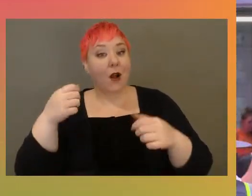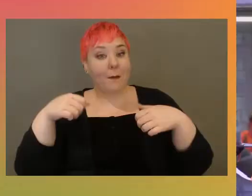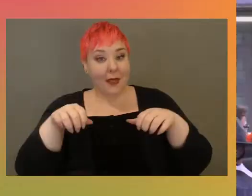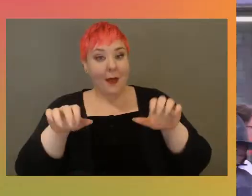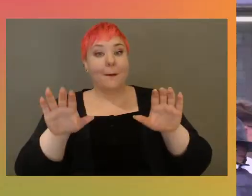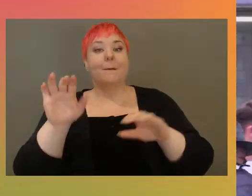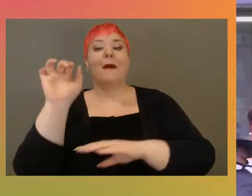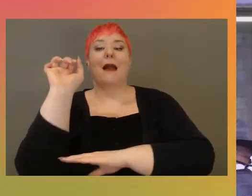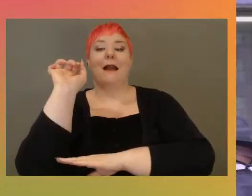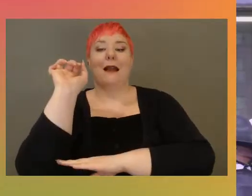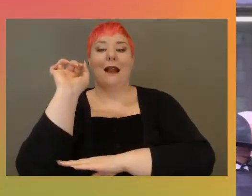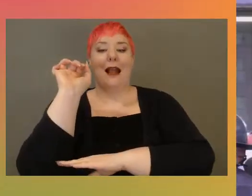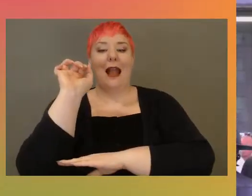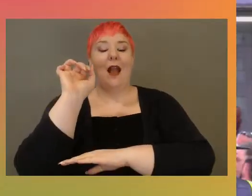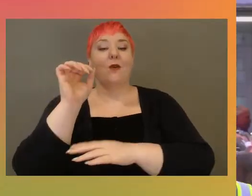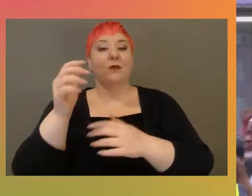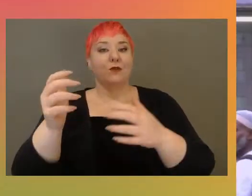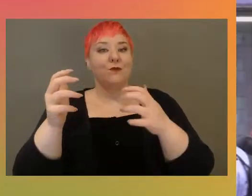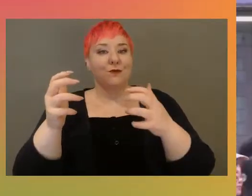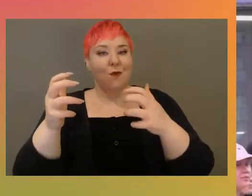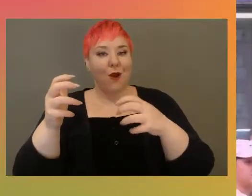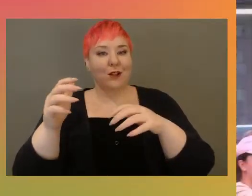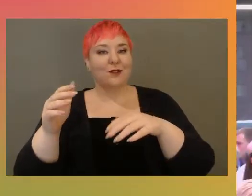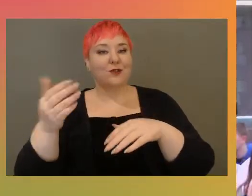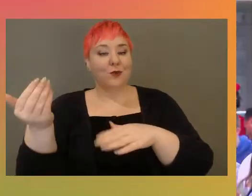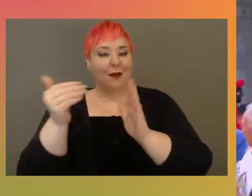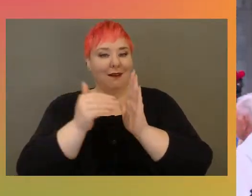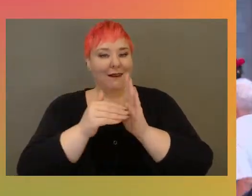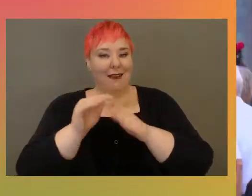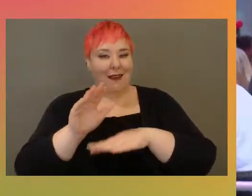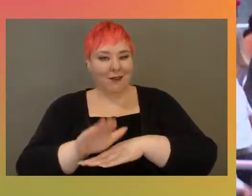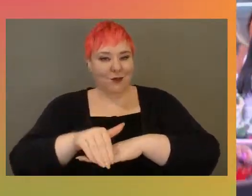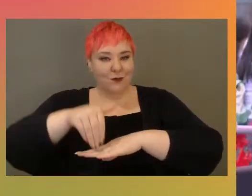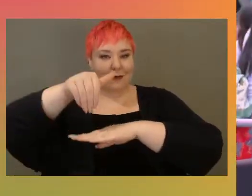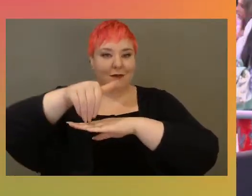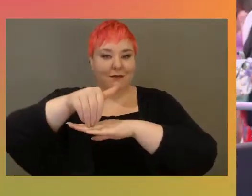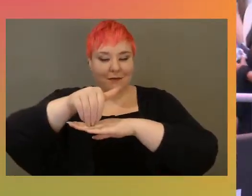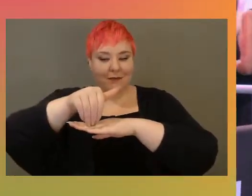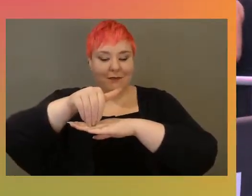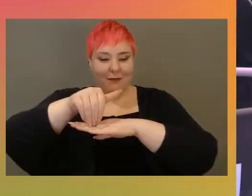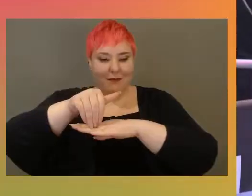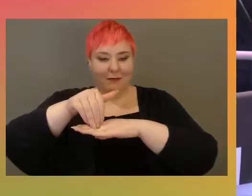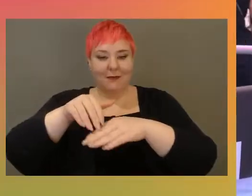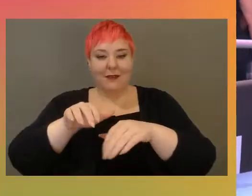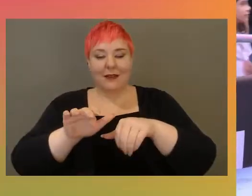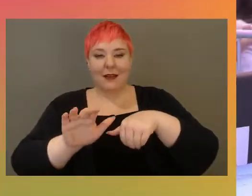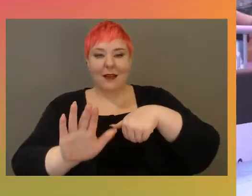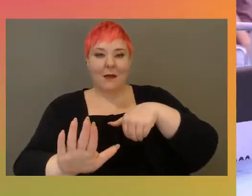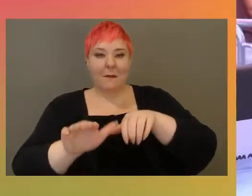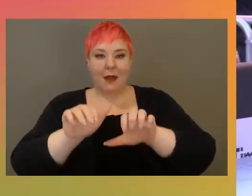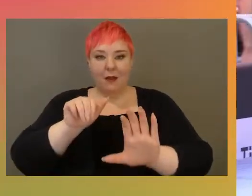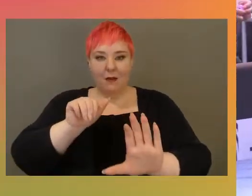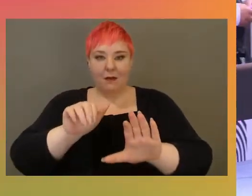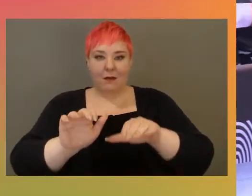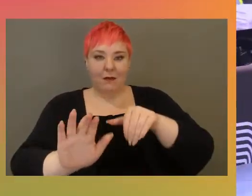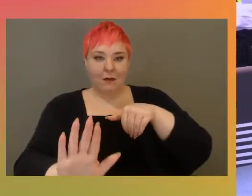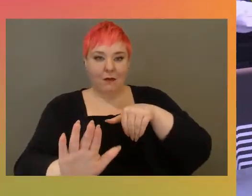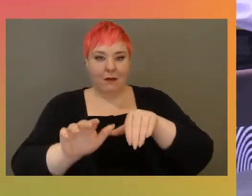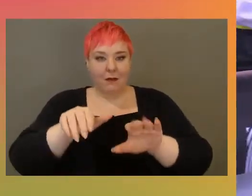BEND, EXHALE INTO THE HUNCH.